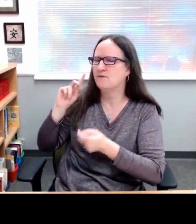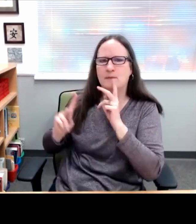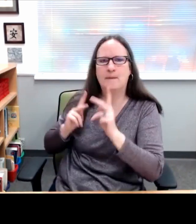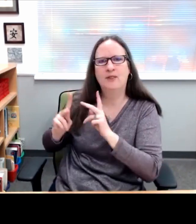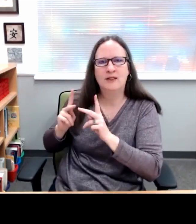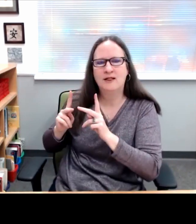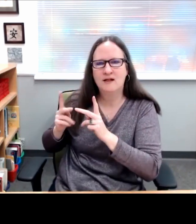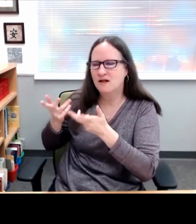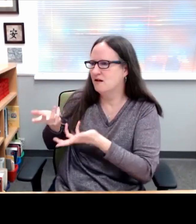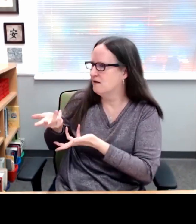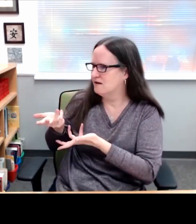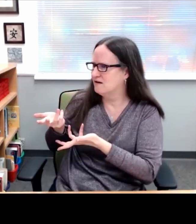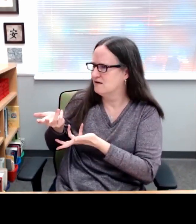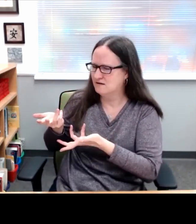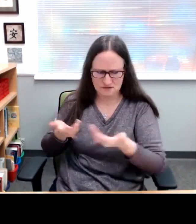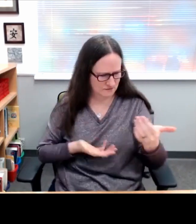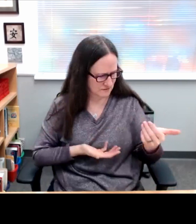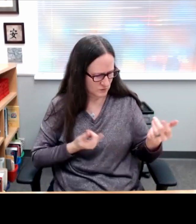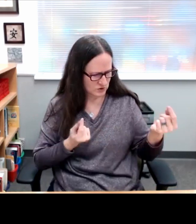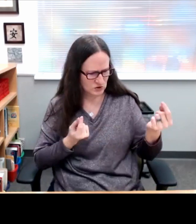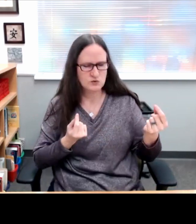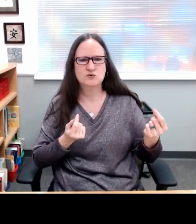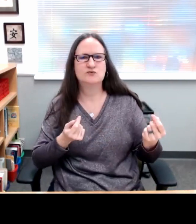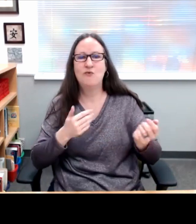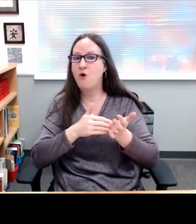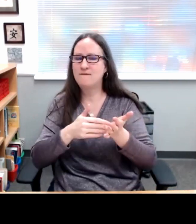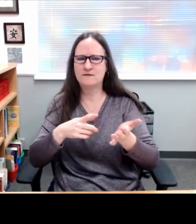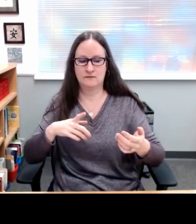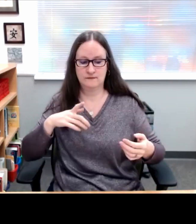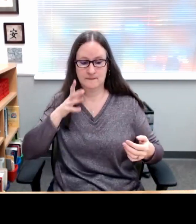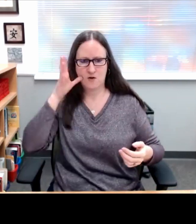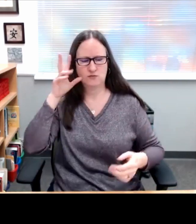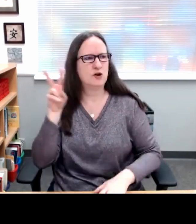and never really have ever encountered a deaf person, so they don't know what to do,